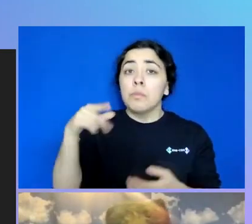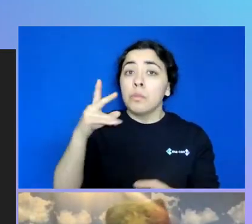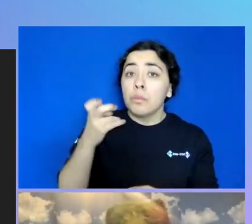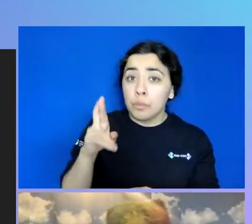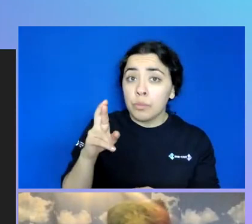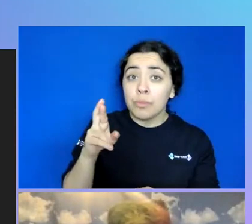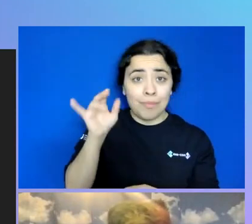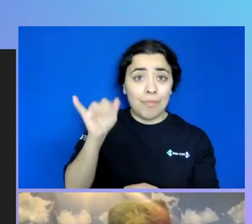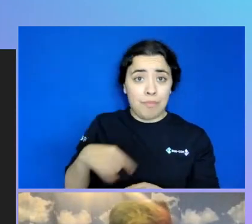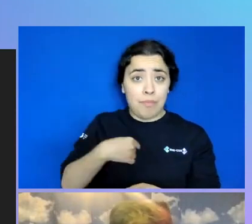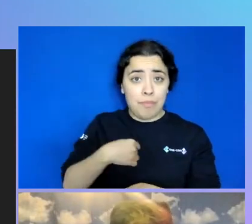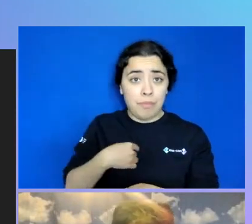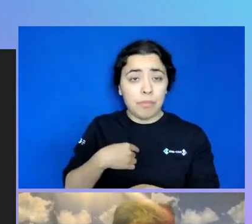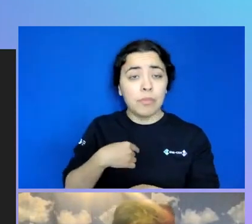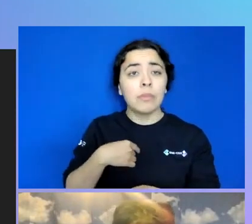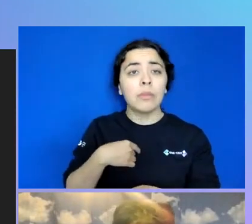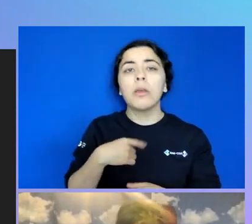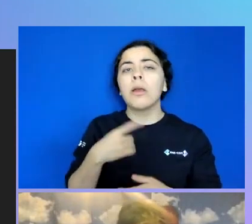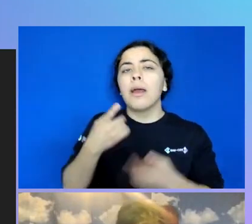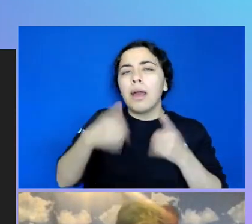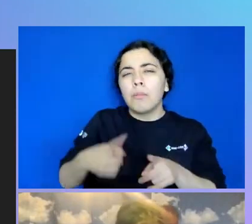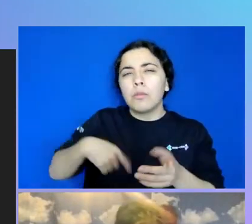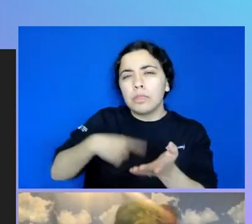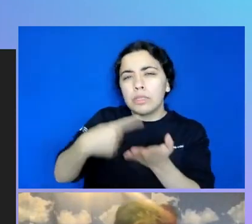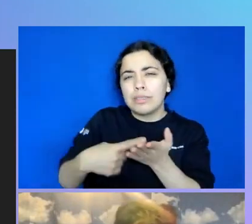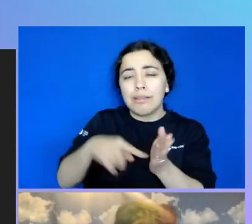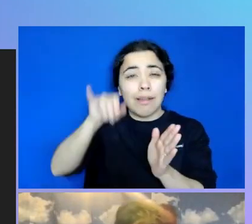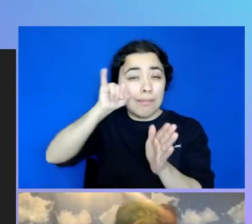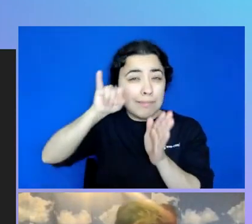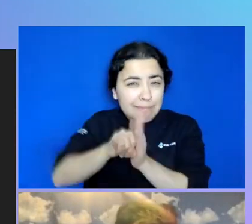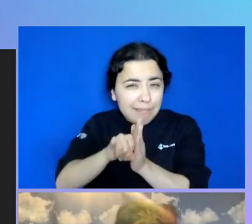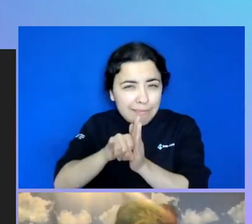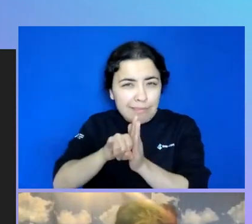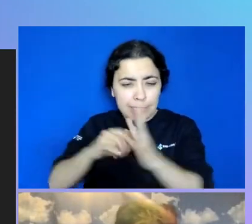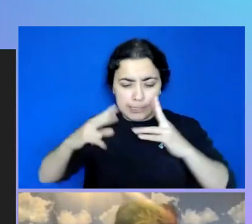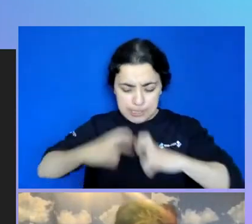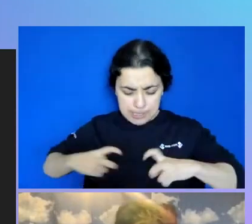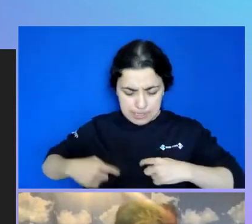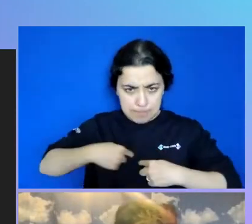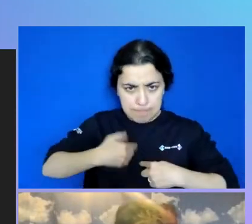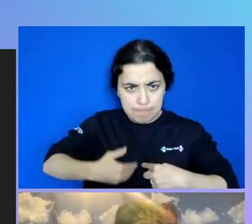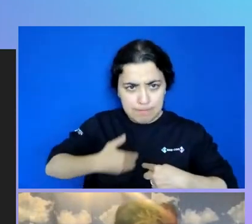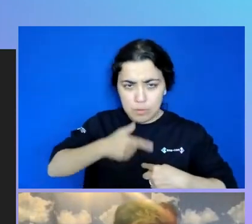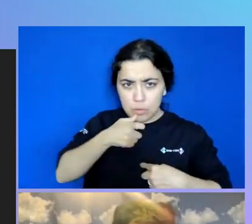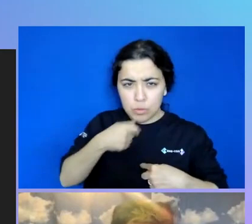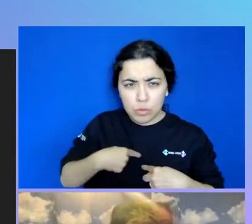As, uh, queer. So when we talk about these identities and, um,